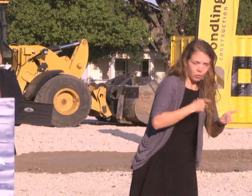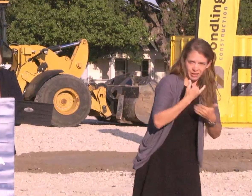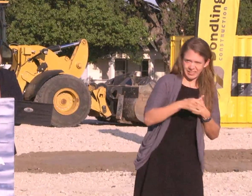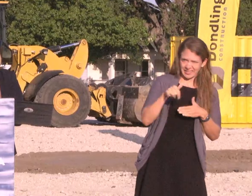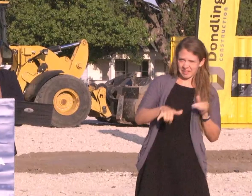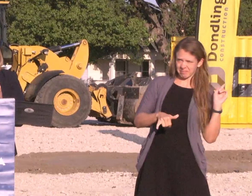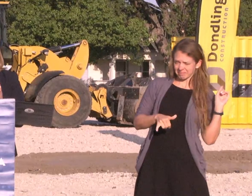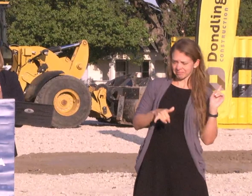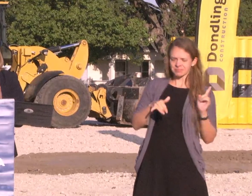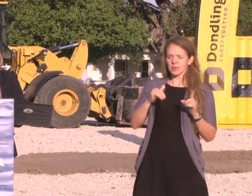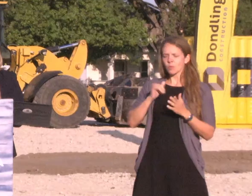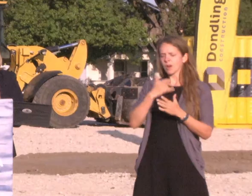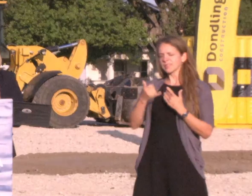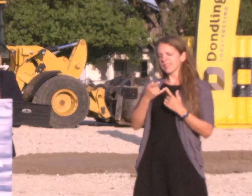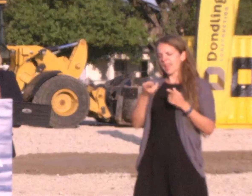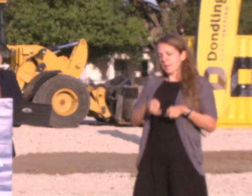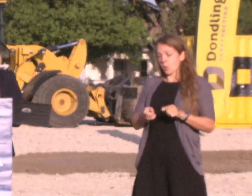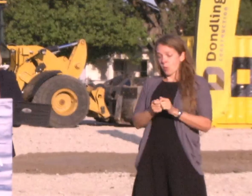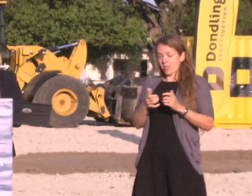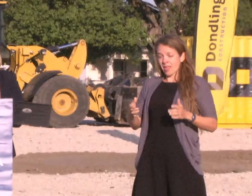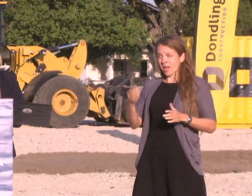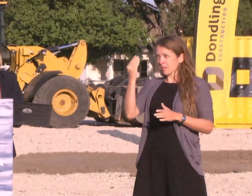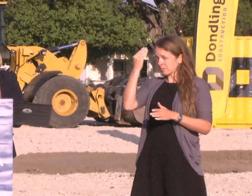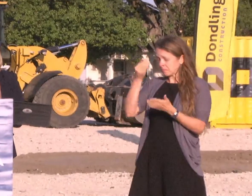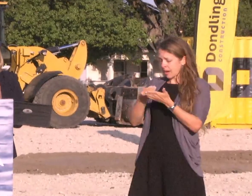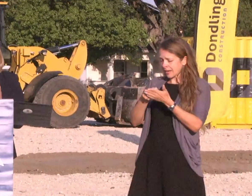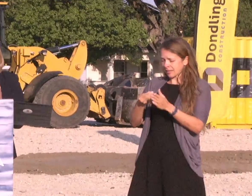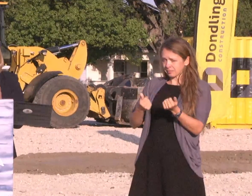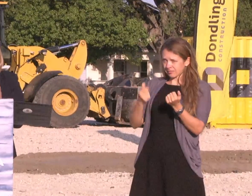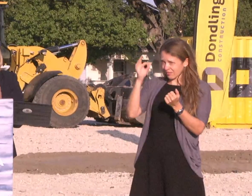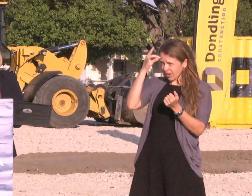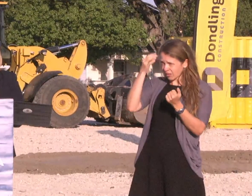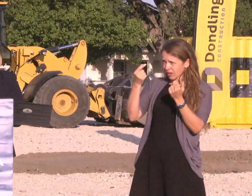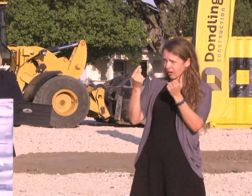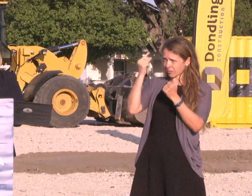these projects don't happen without the financial support of the federal government and partnership